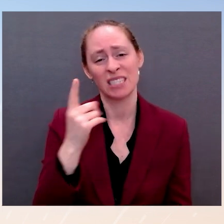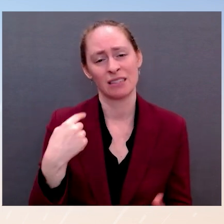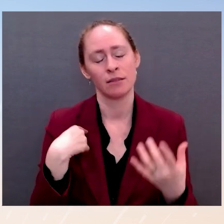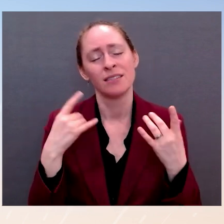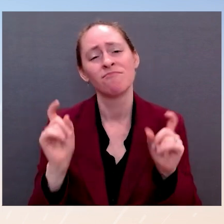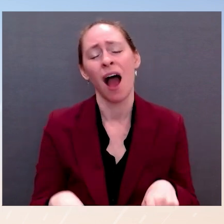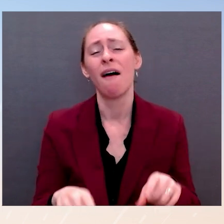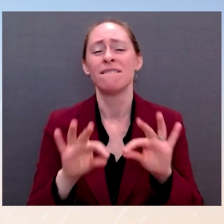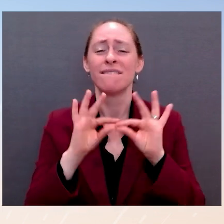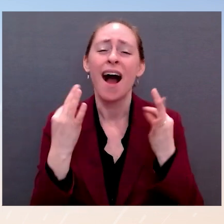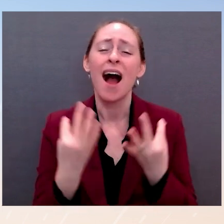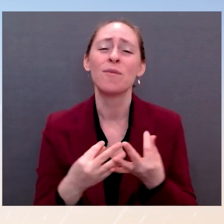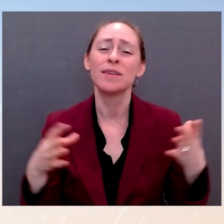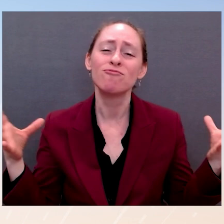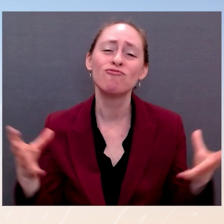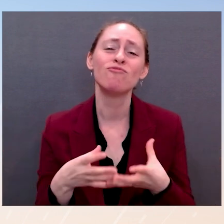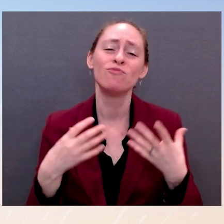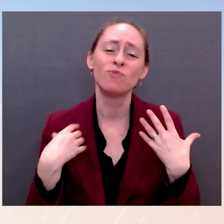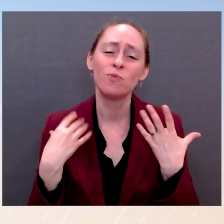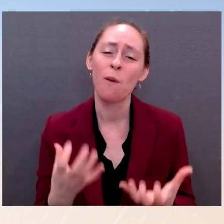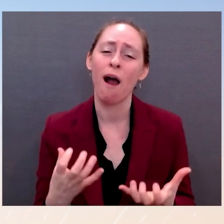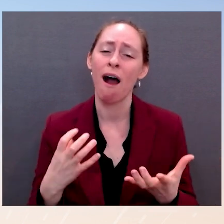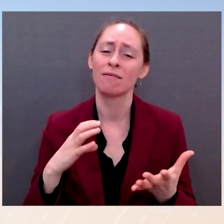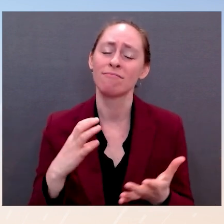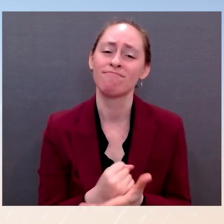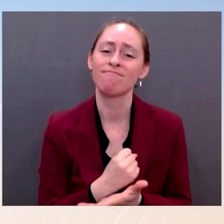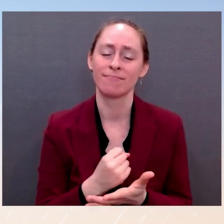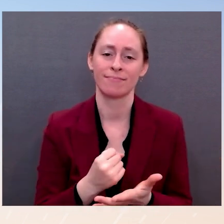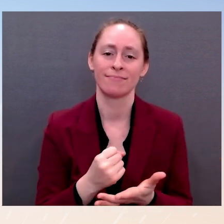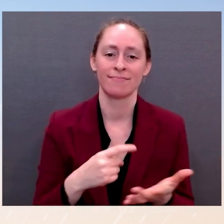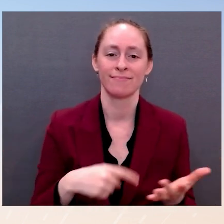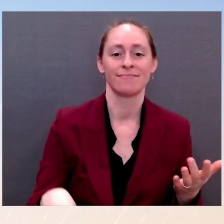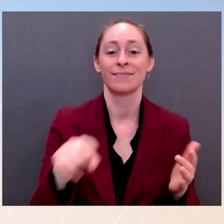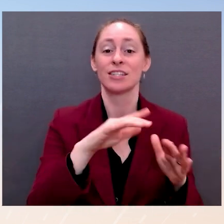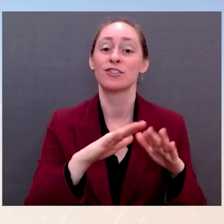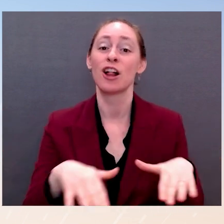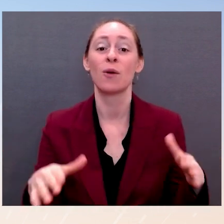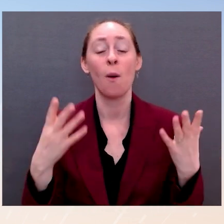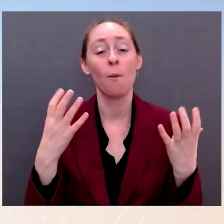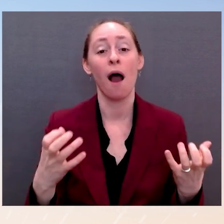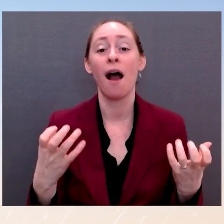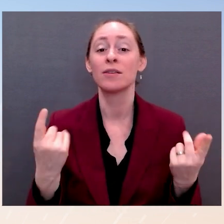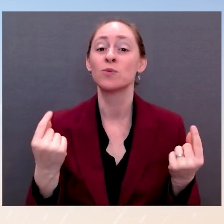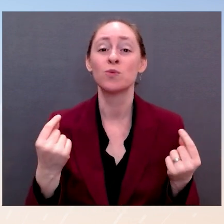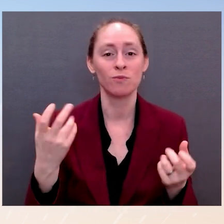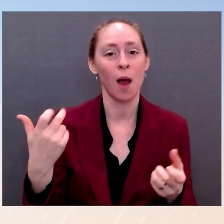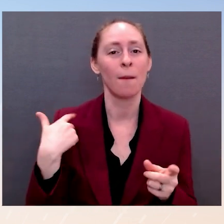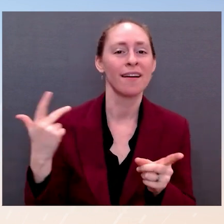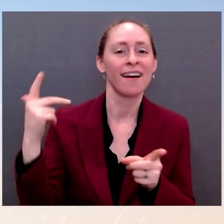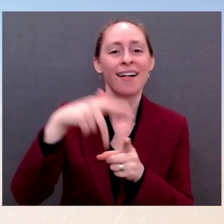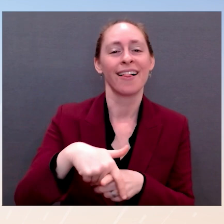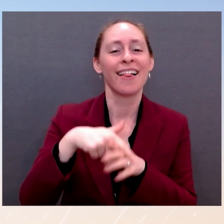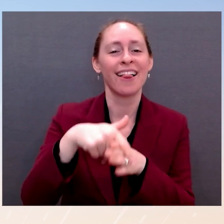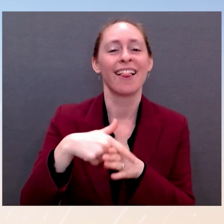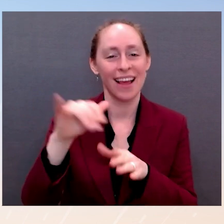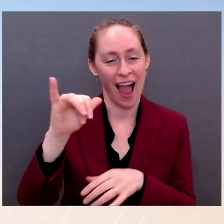of really focus time with my family. The kids wanted to get horsey rides and even though they were getting a little old for it,